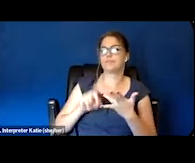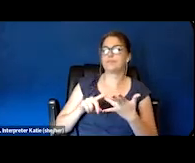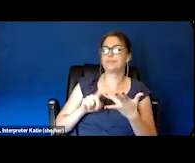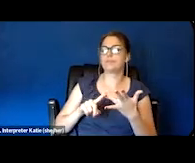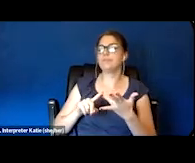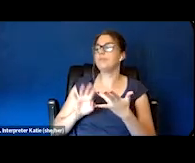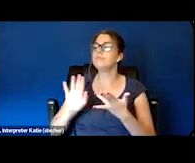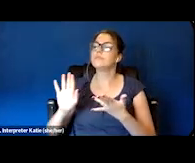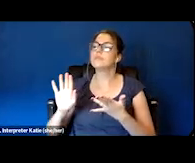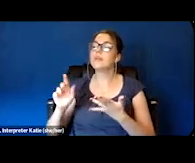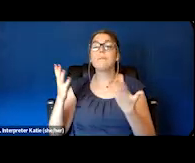And I know that